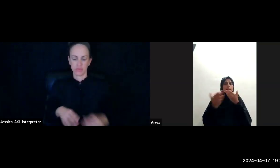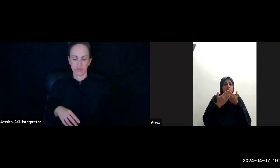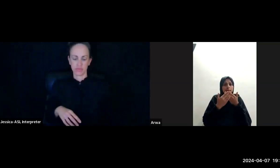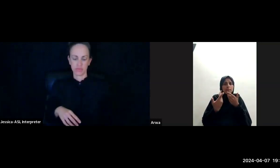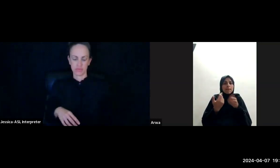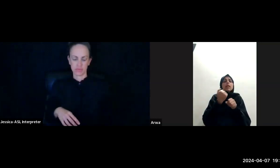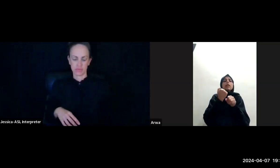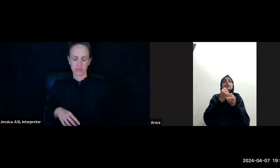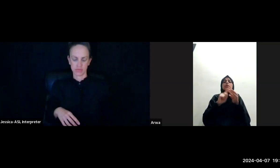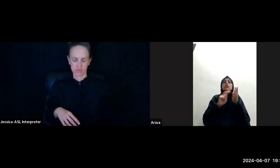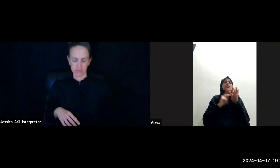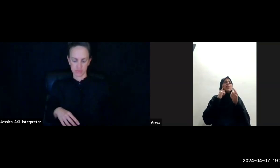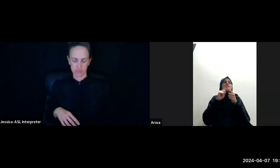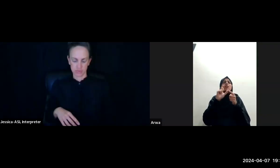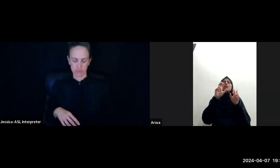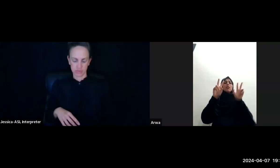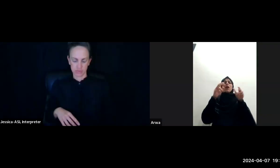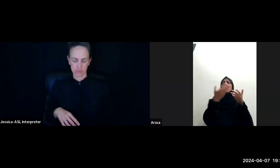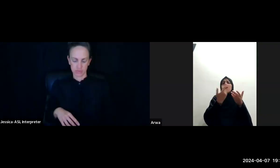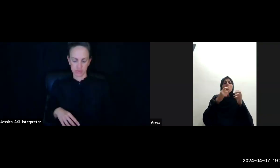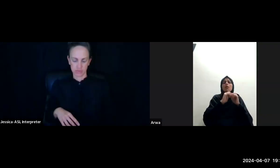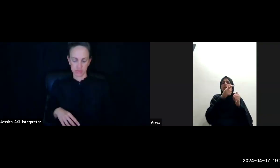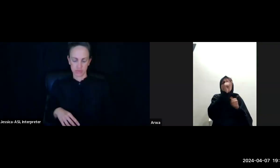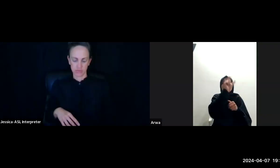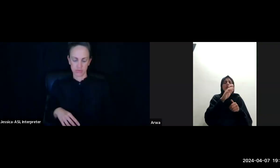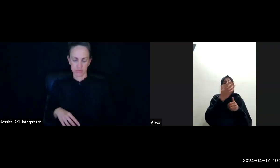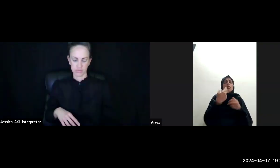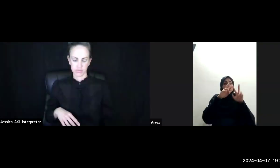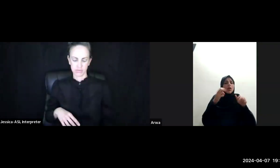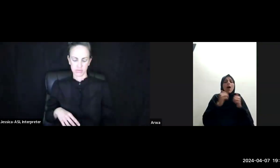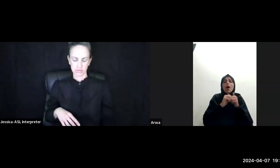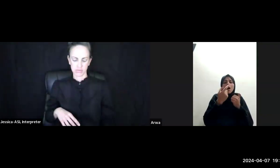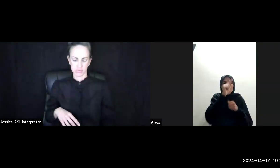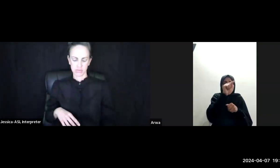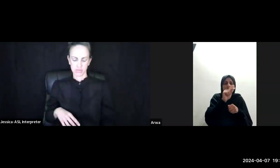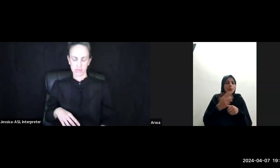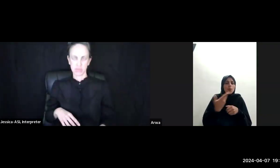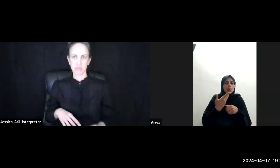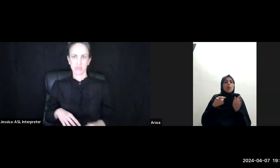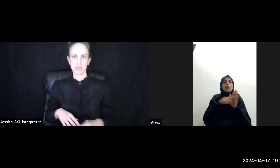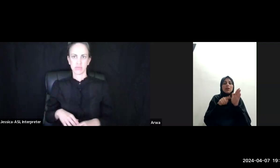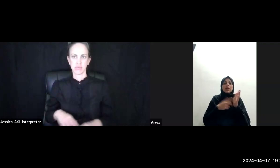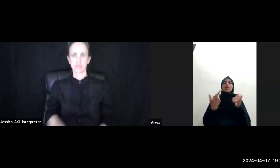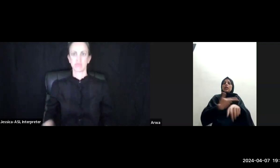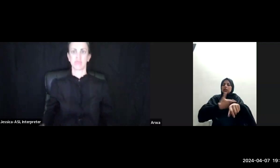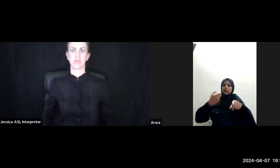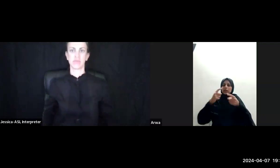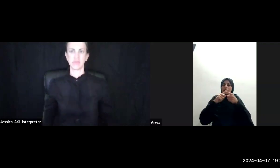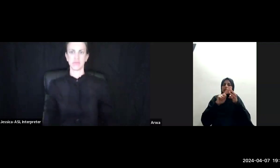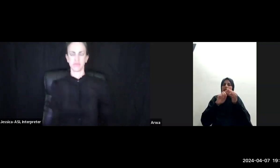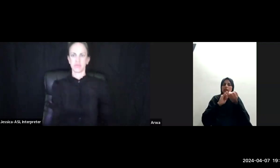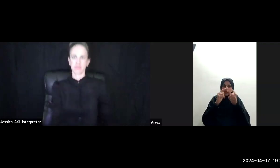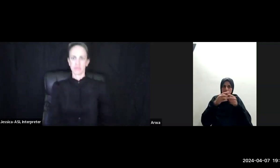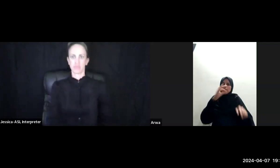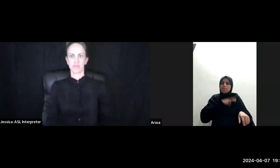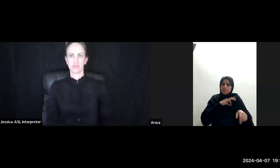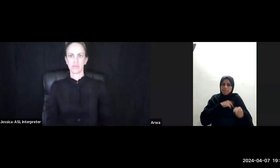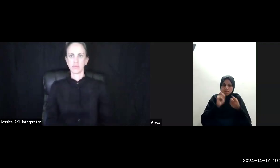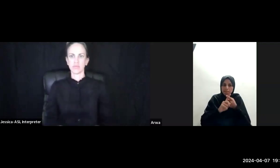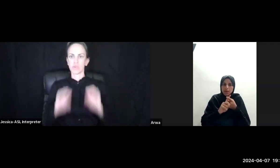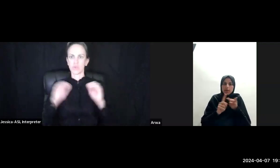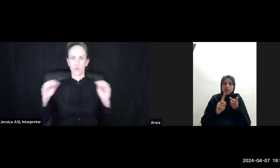So we clearly tell them this test will not give you any result or benefit after knowing what Gene it is okay. So